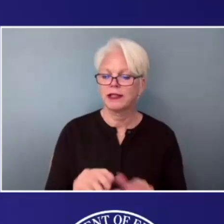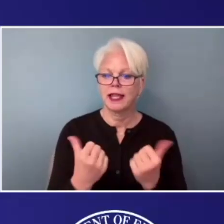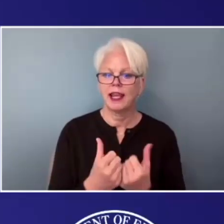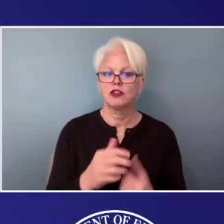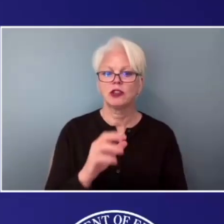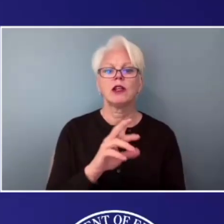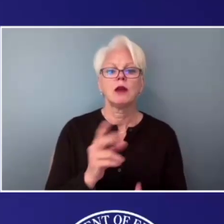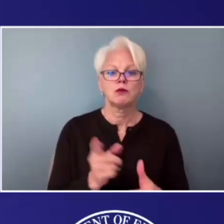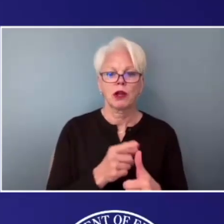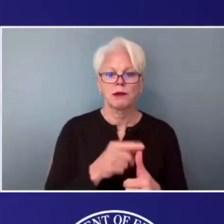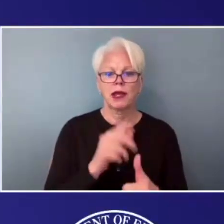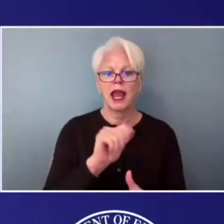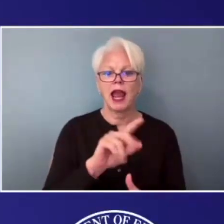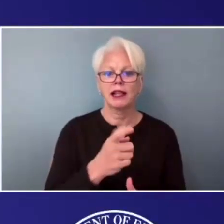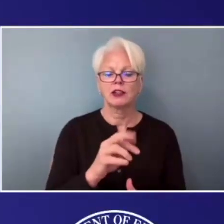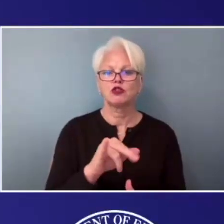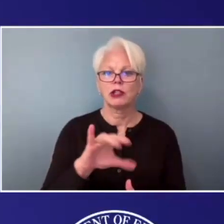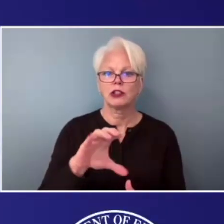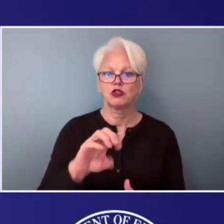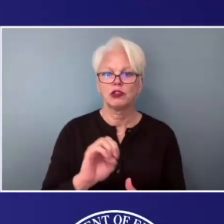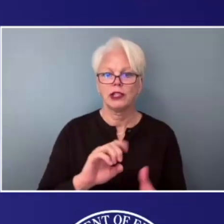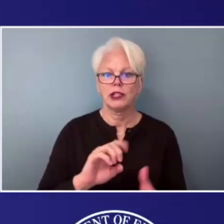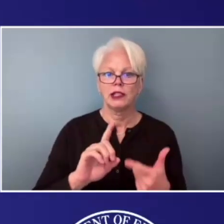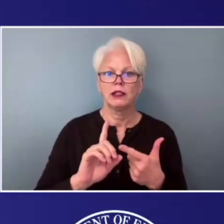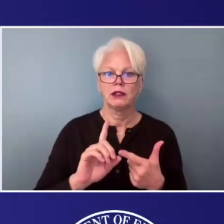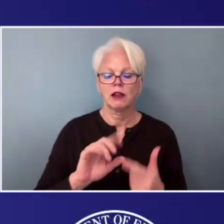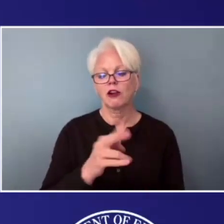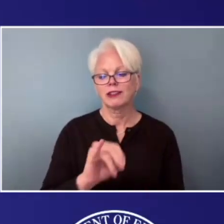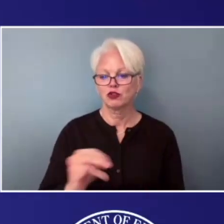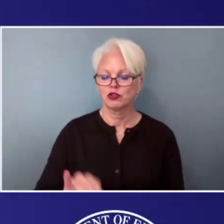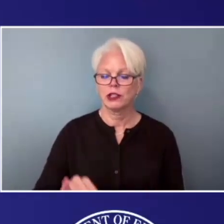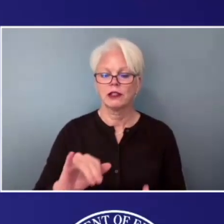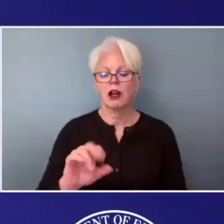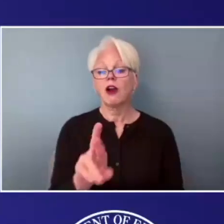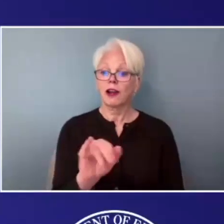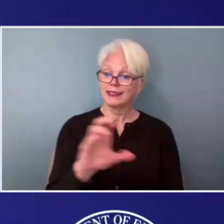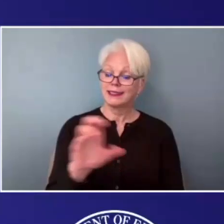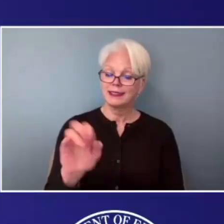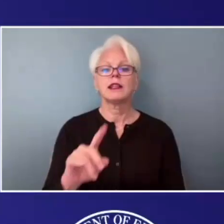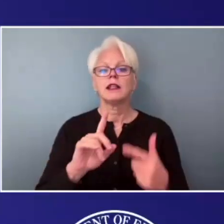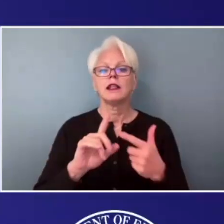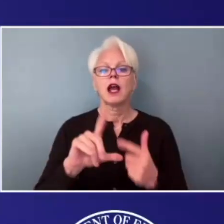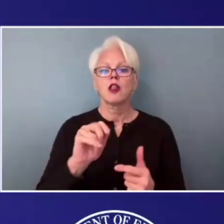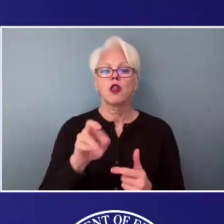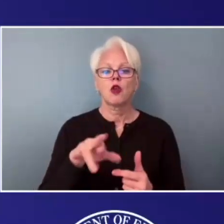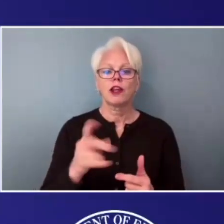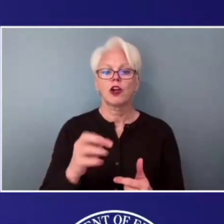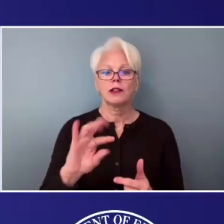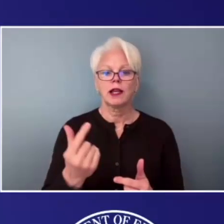Alternate? Lori Hartung. Organizations representing taxpayers and the public interest. Primary? Alex Holt.